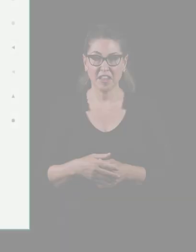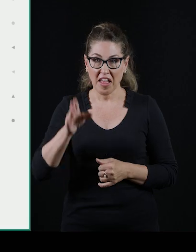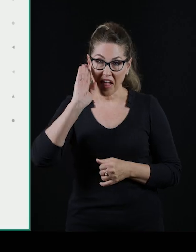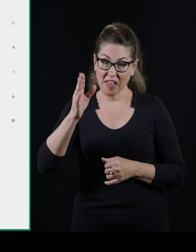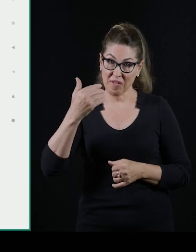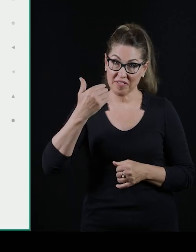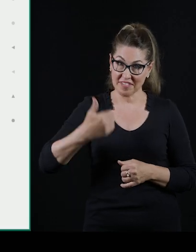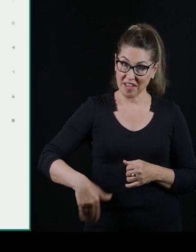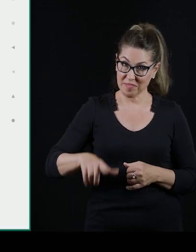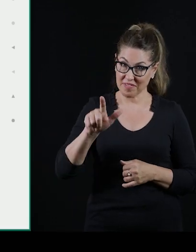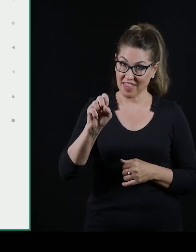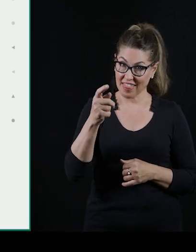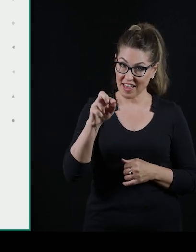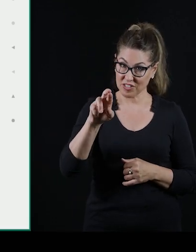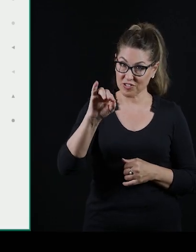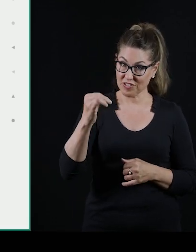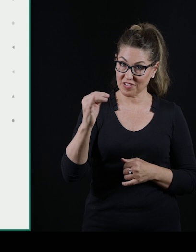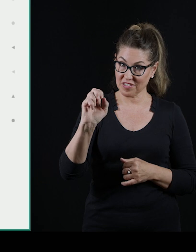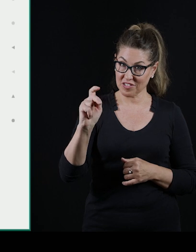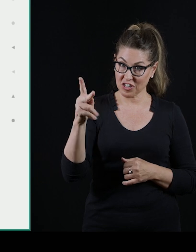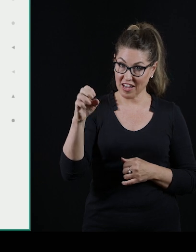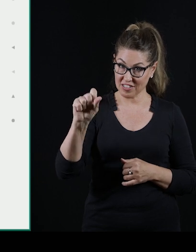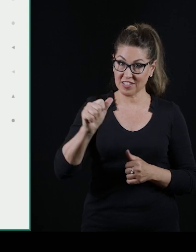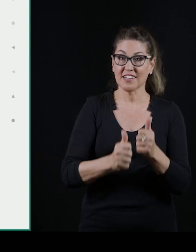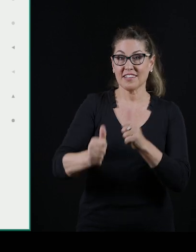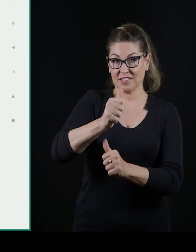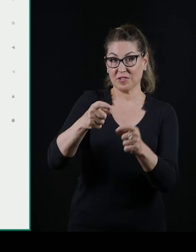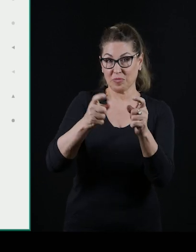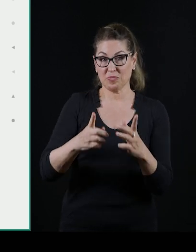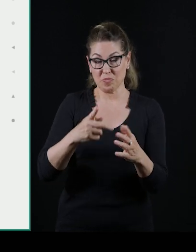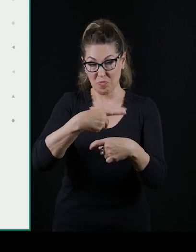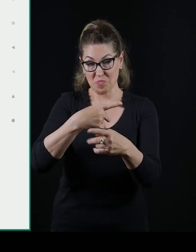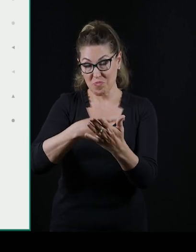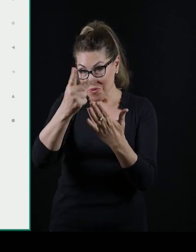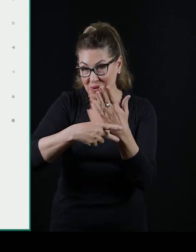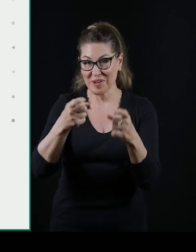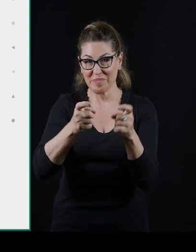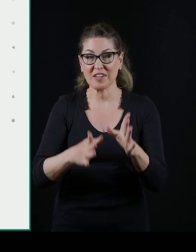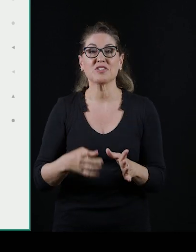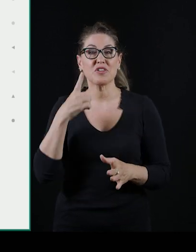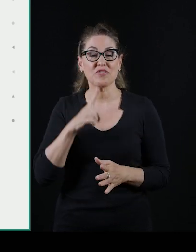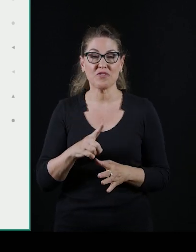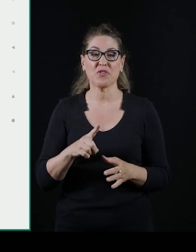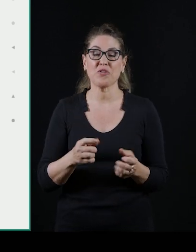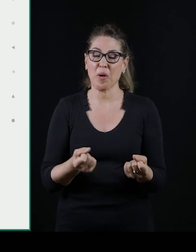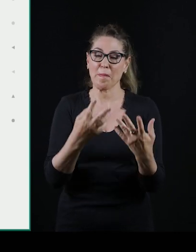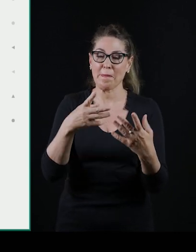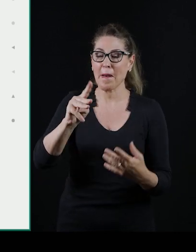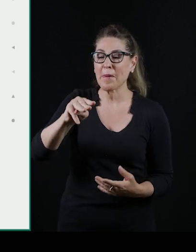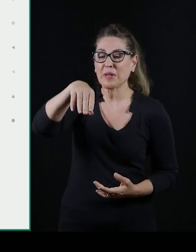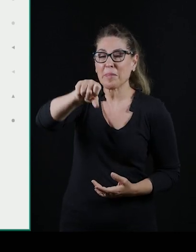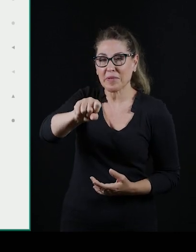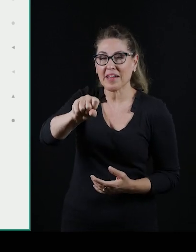Hello, I'm Lester Jackson, a senior program manager on the PlayFab multiplayer hosted service product team.